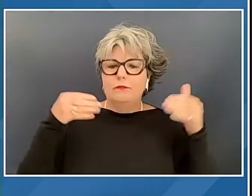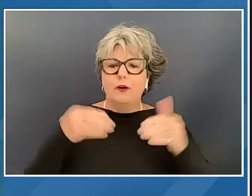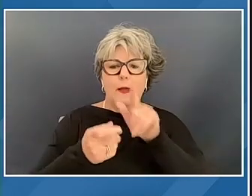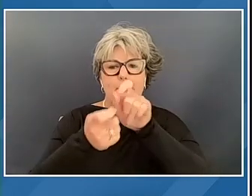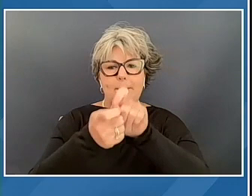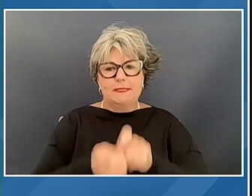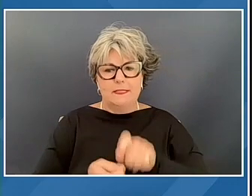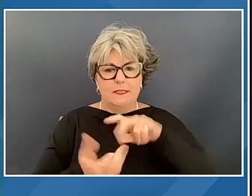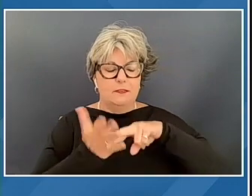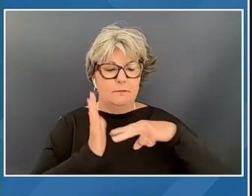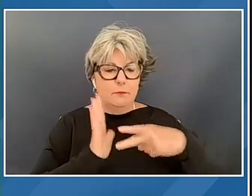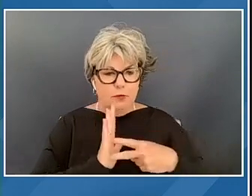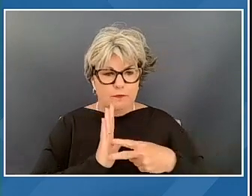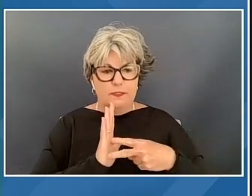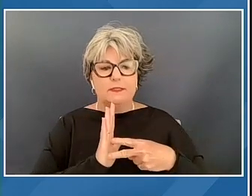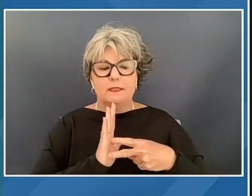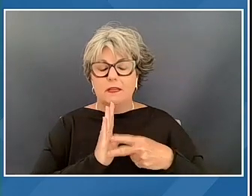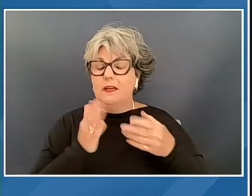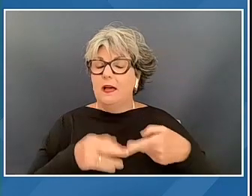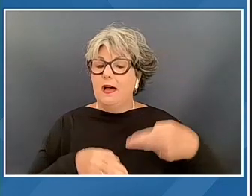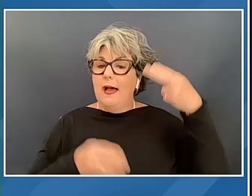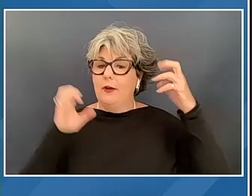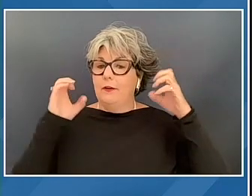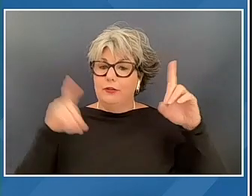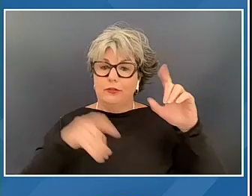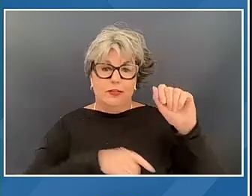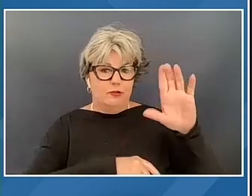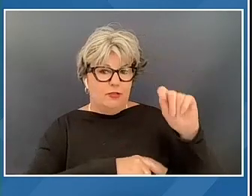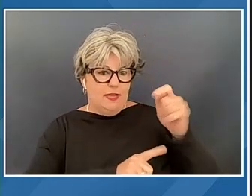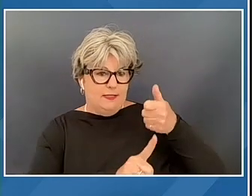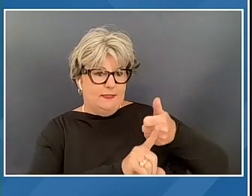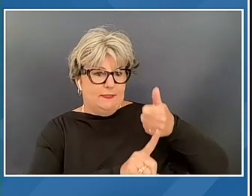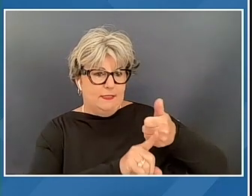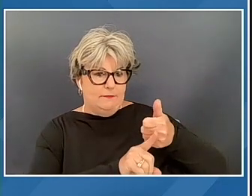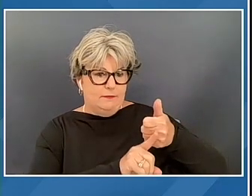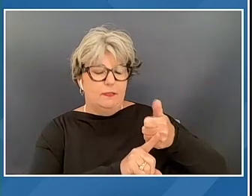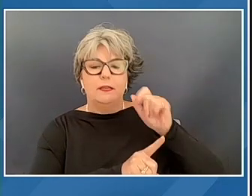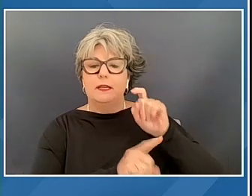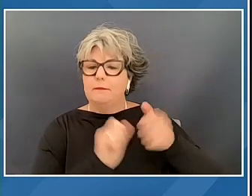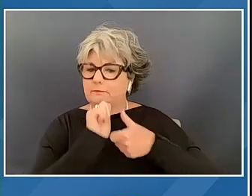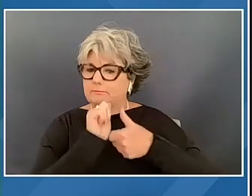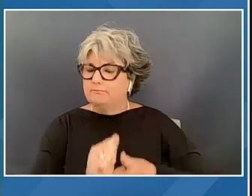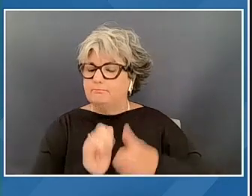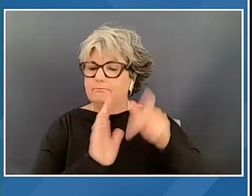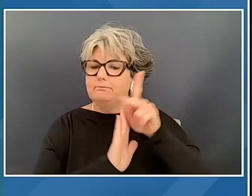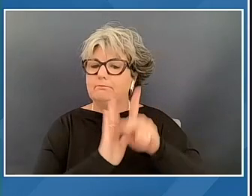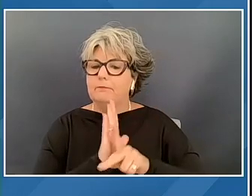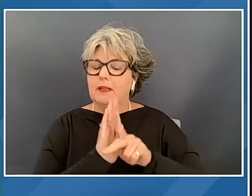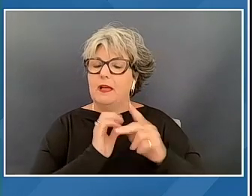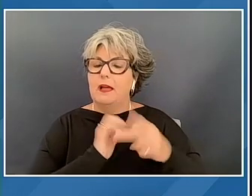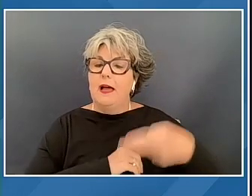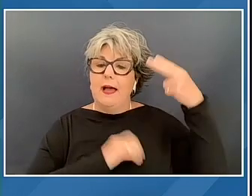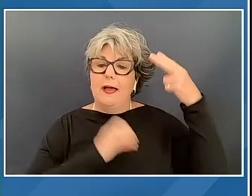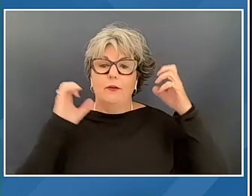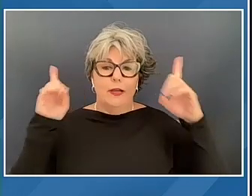provisions of the Higher Education Act. The Department must pursue policies that carry out the Higher Education Act, and do